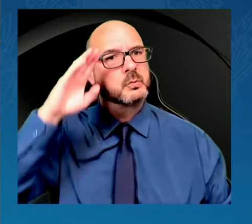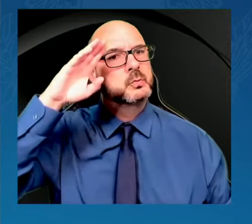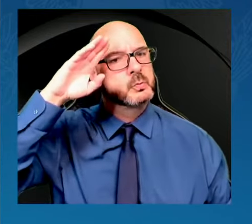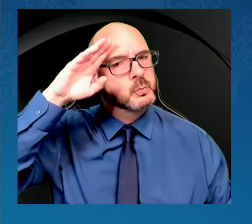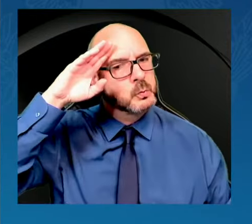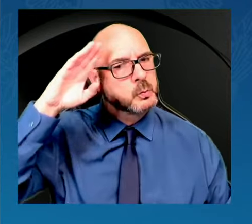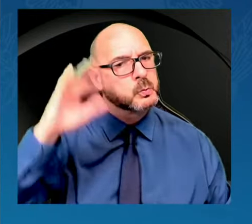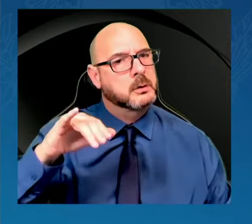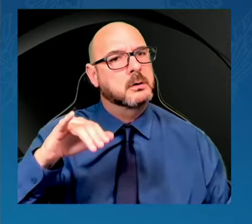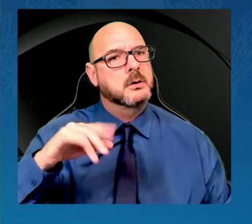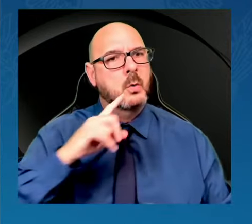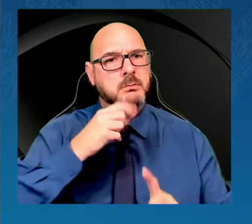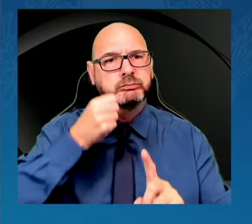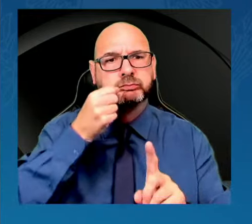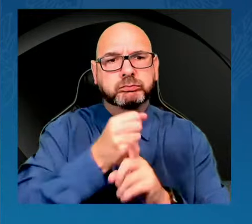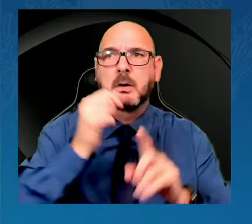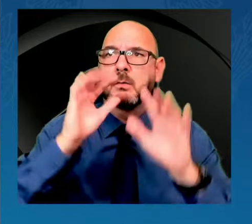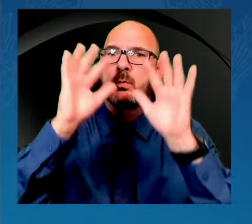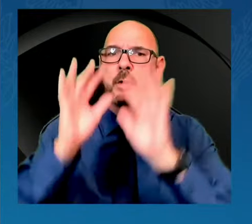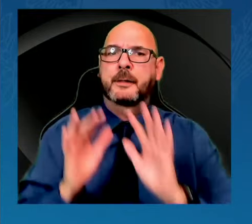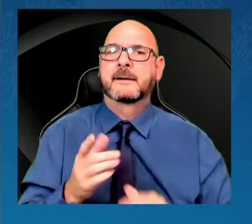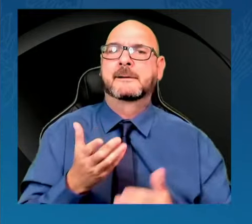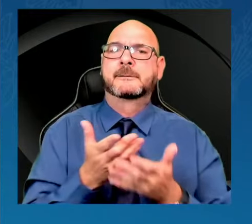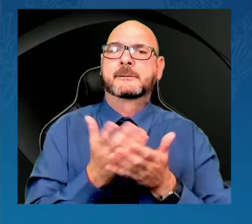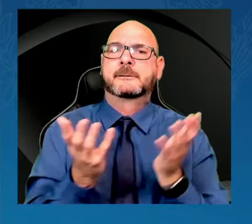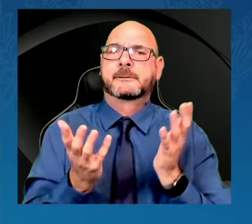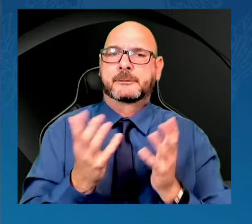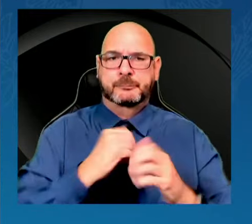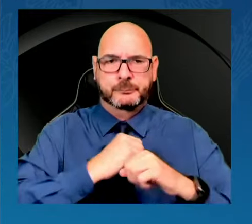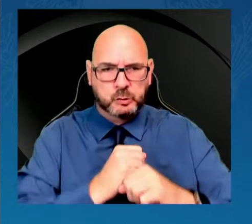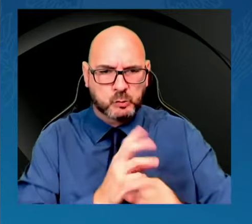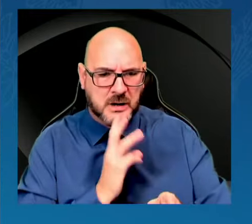as our water dries up and our wildfire season is year-round.